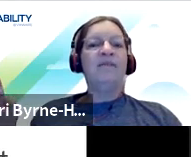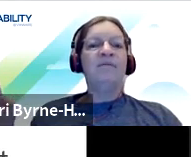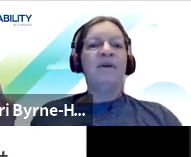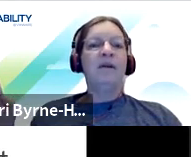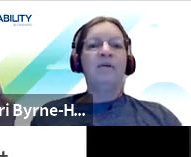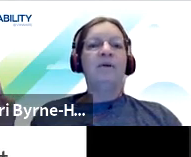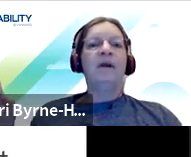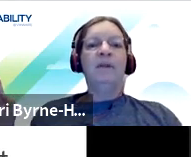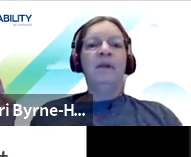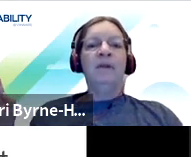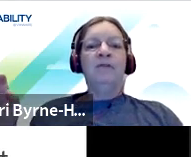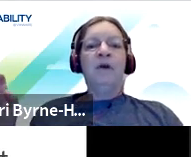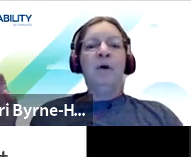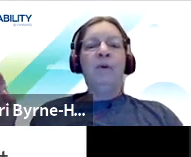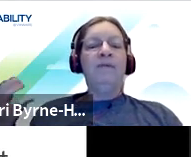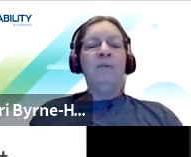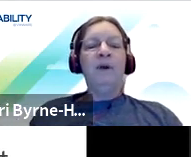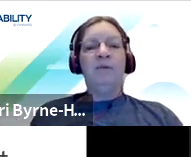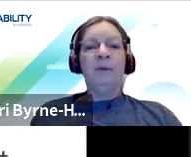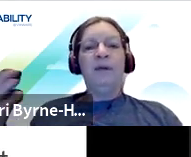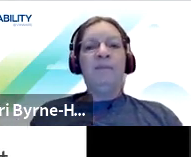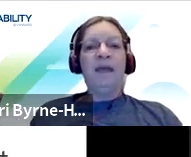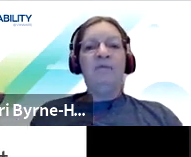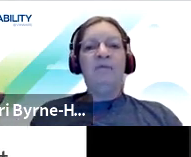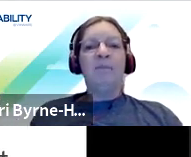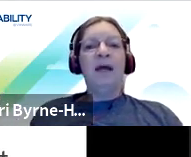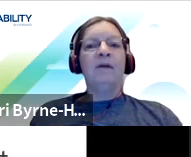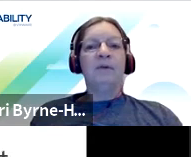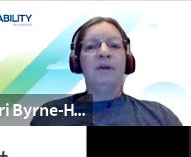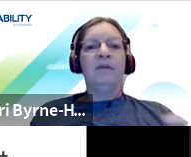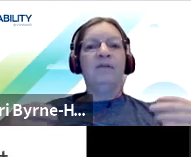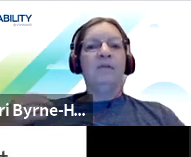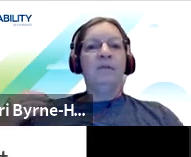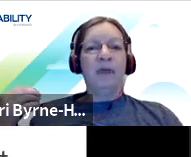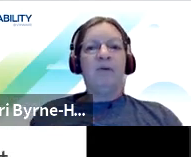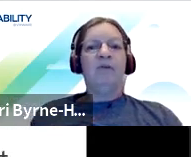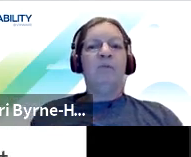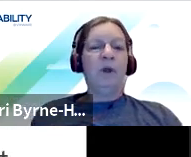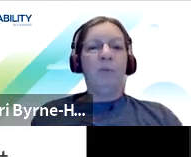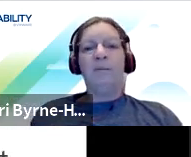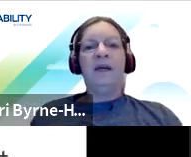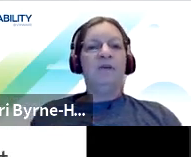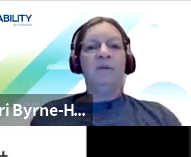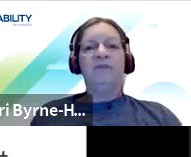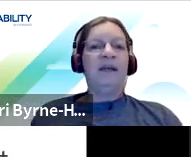problem. The other said I don't like